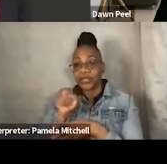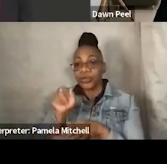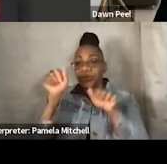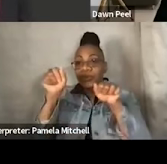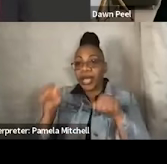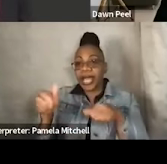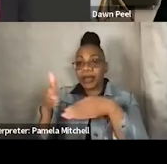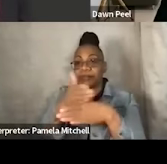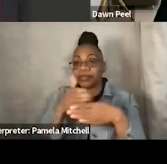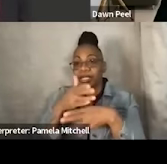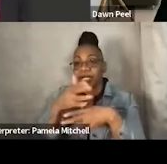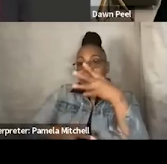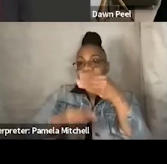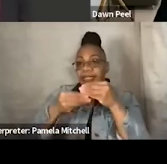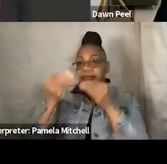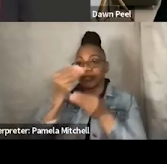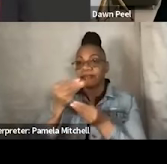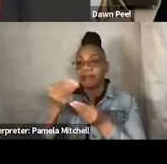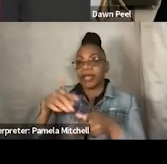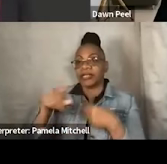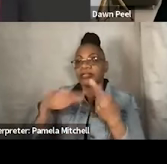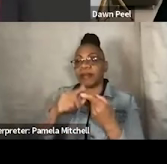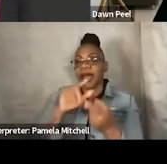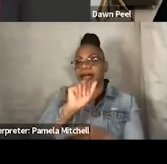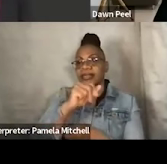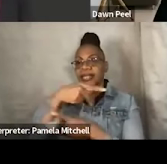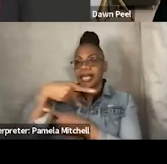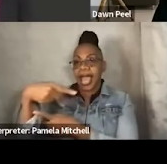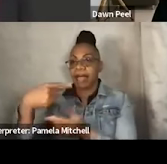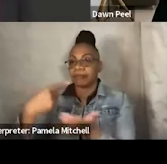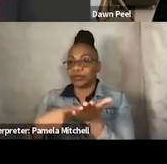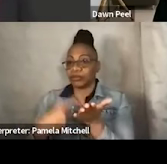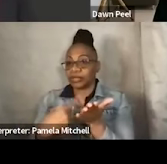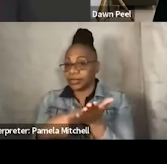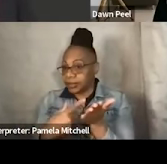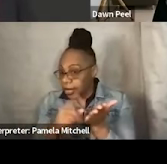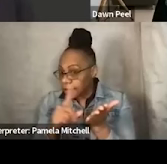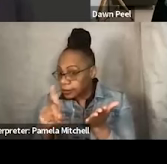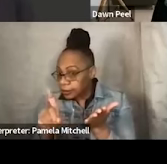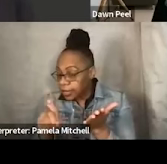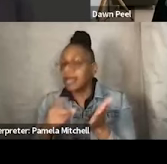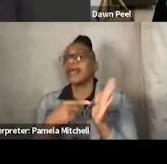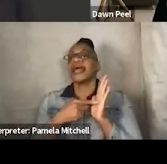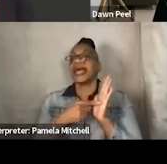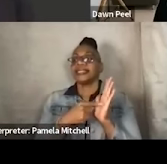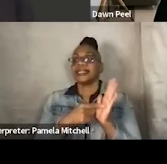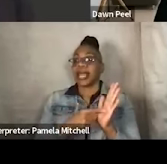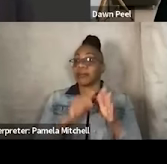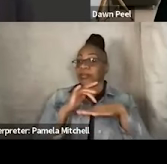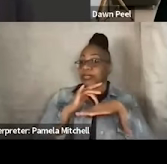"any additional information about the app "that you talked about? "For example, is it available to anyone?